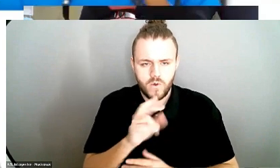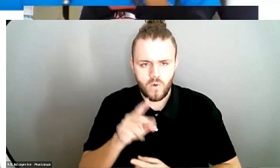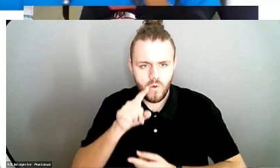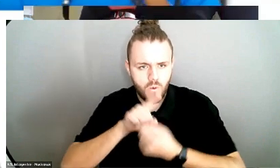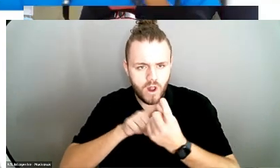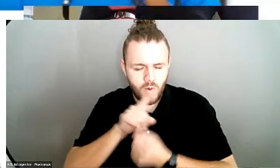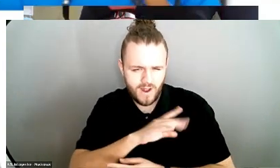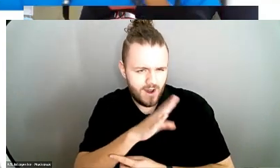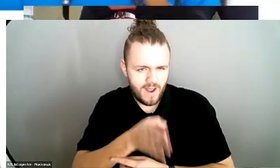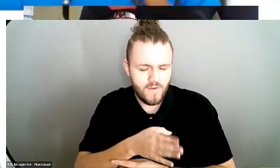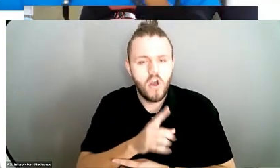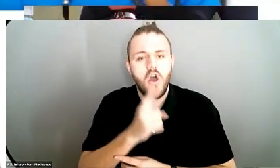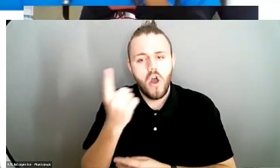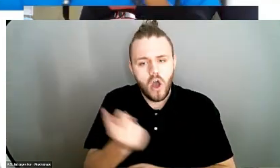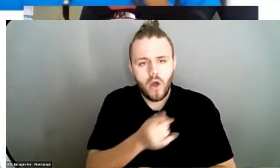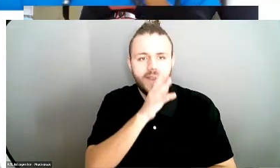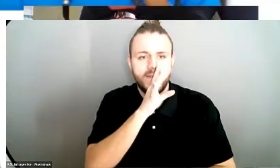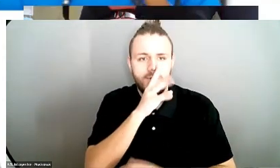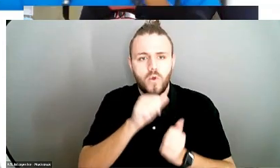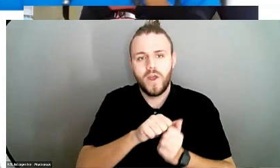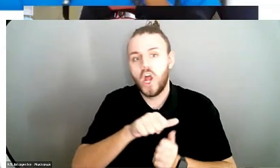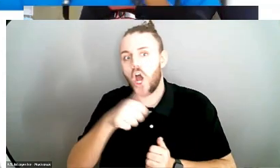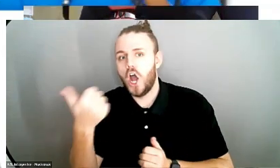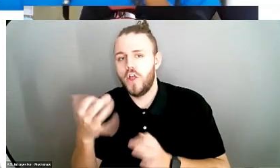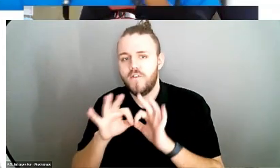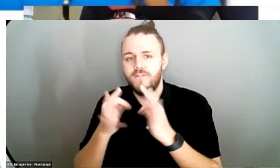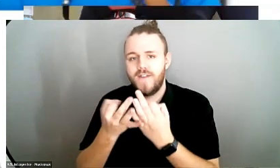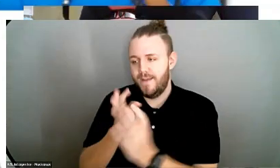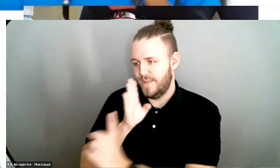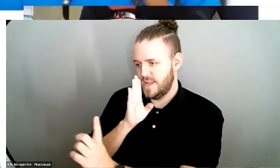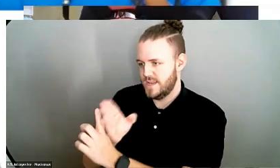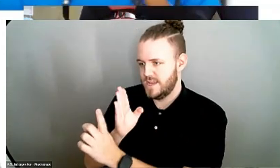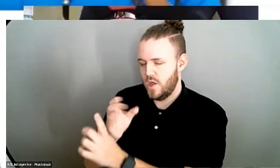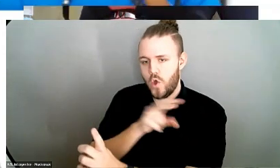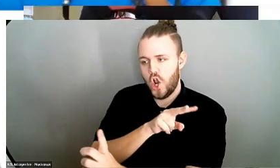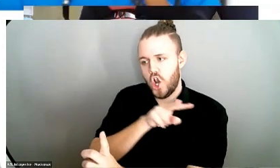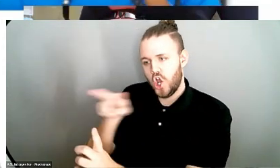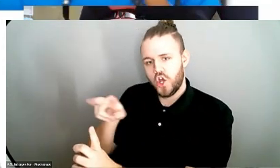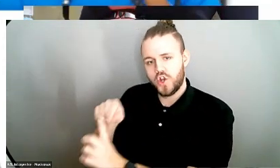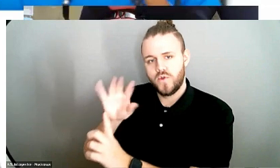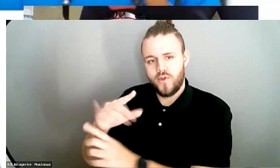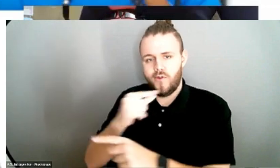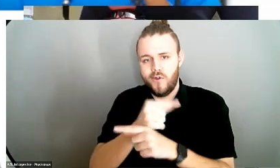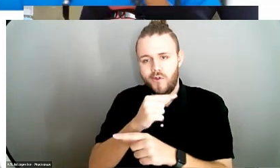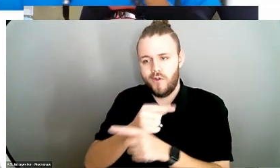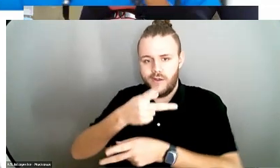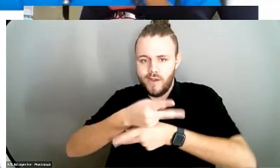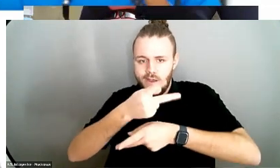They always spoke with another family member or looked to caregivers to answer questions for the patients